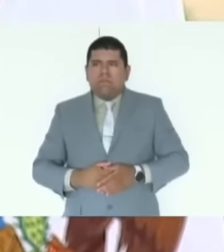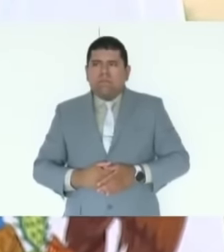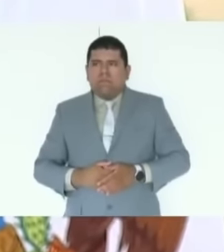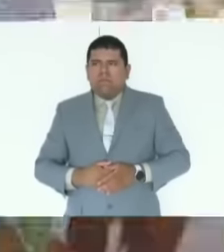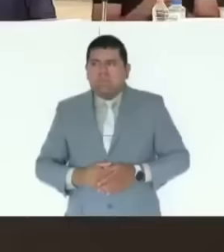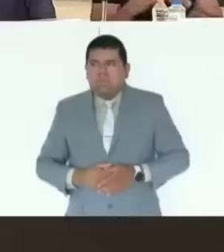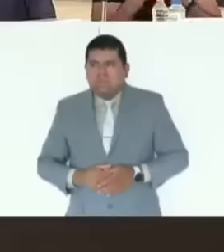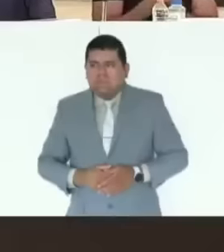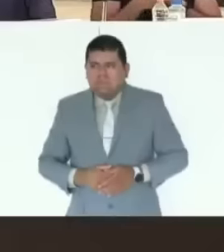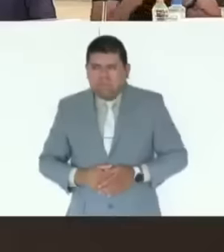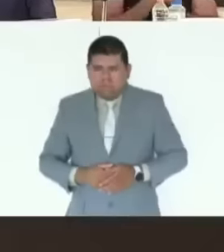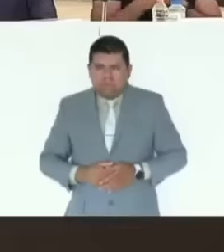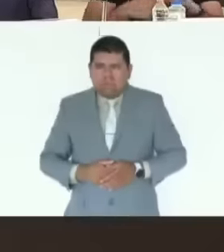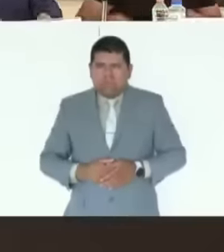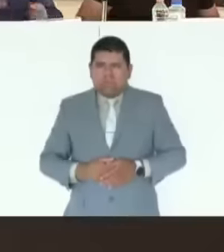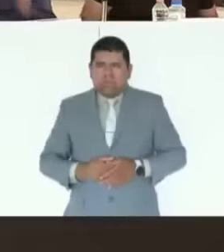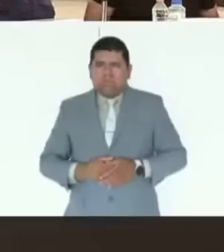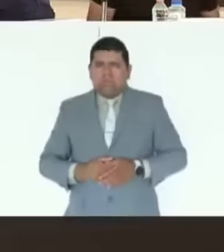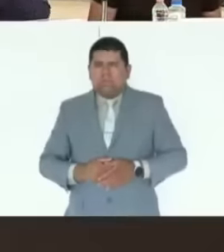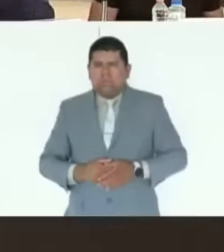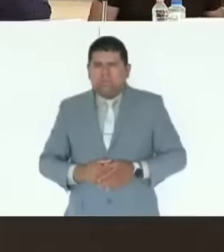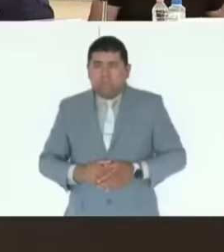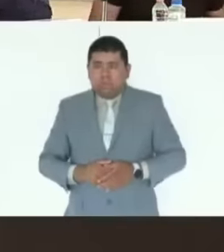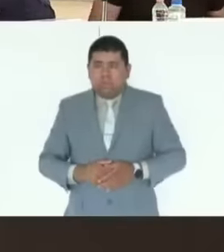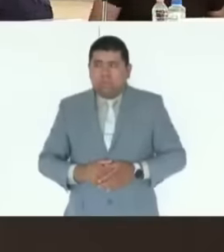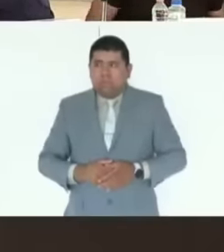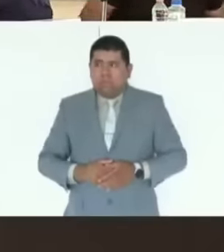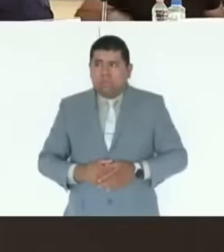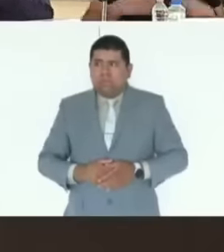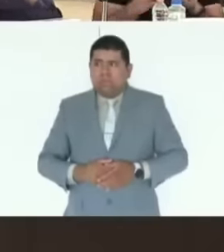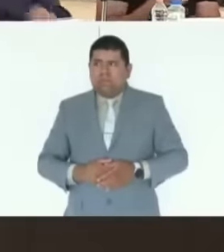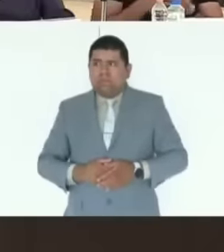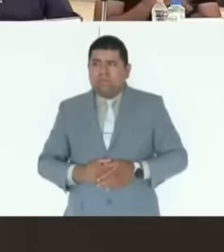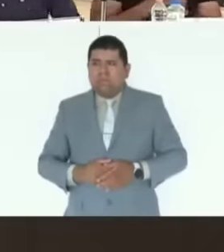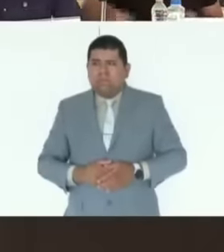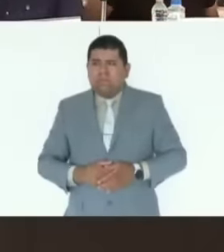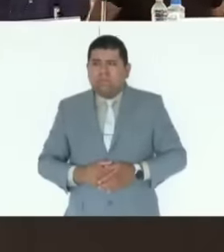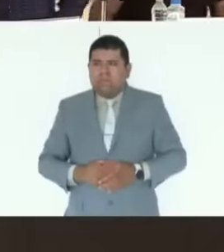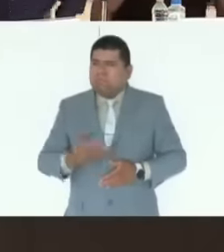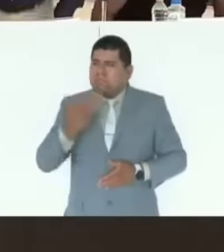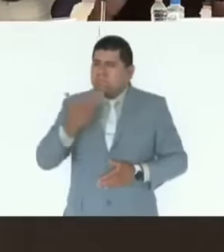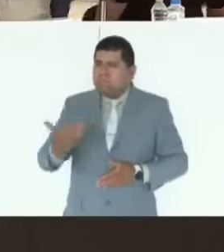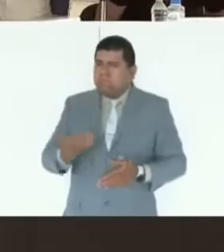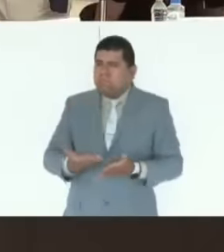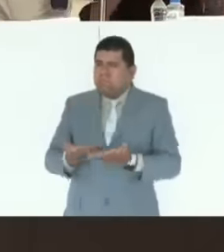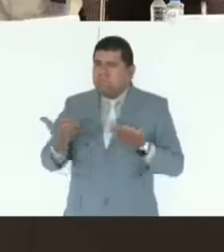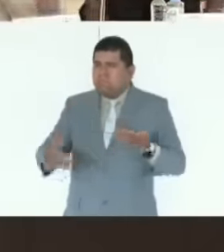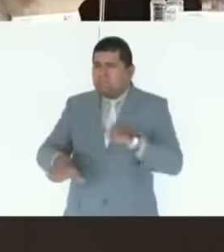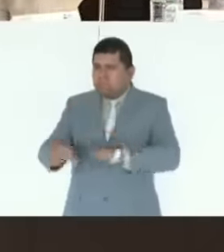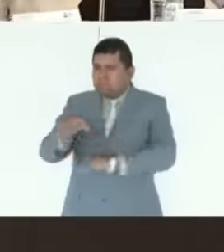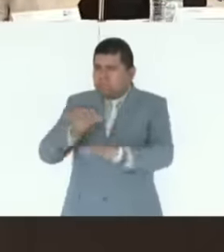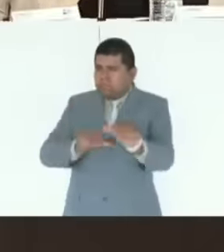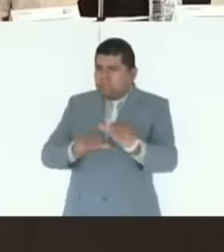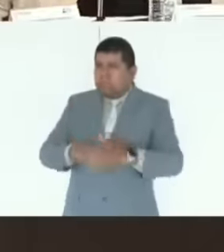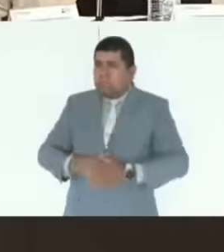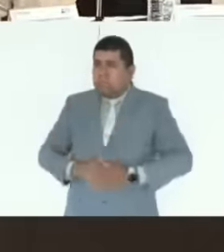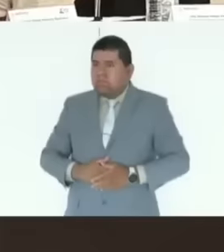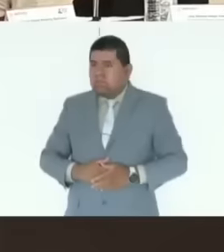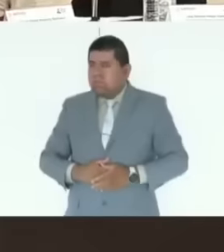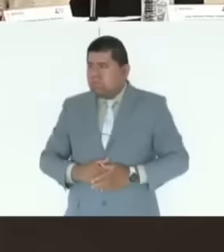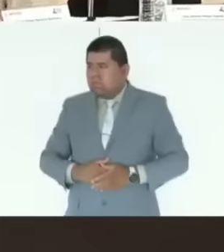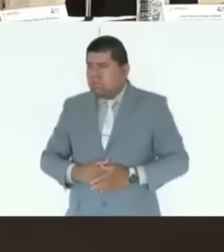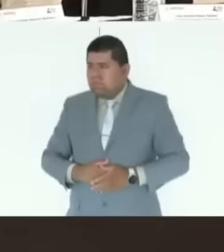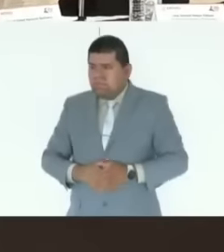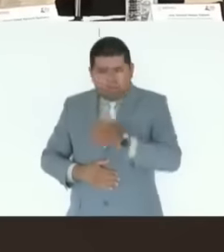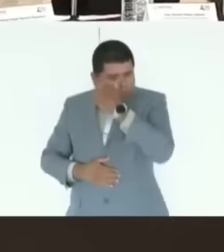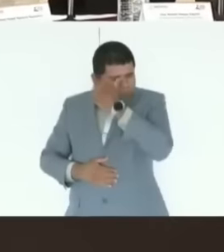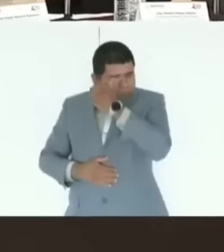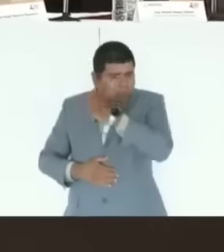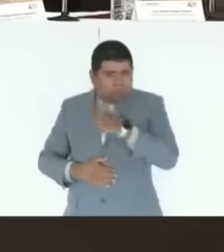live Mexico, dear public, let us listen to the message addressed to us by the